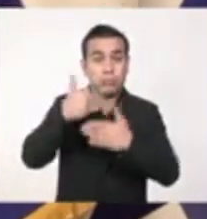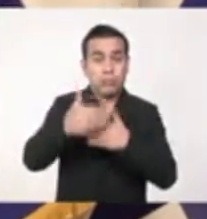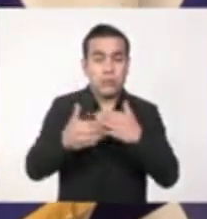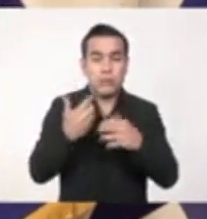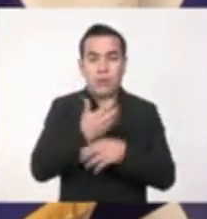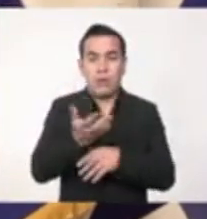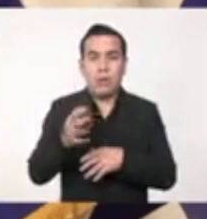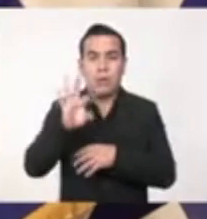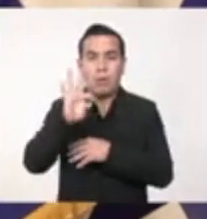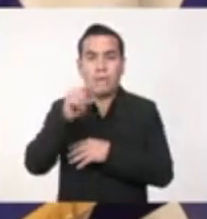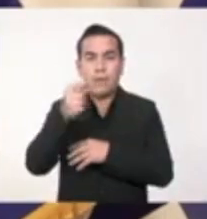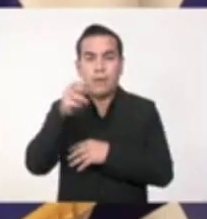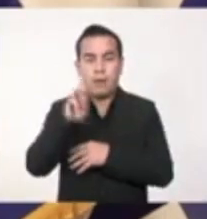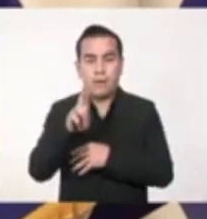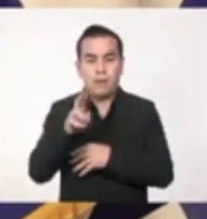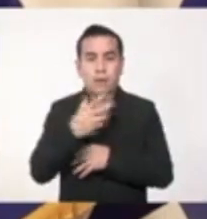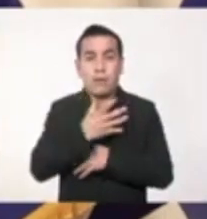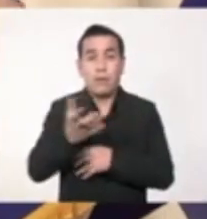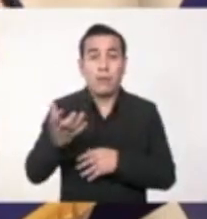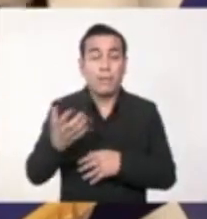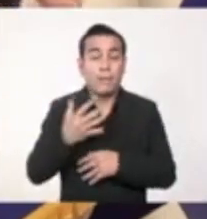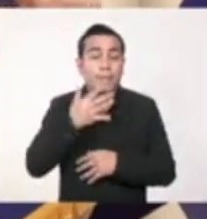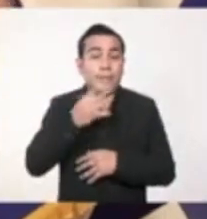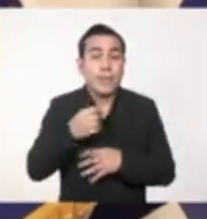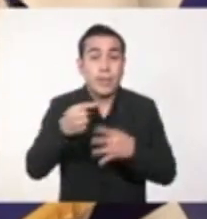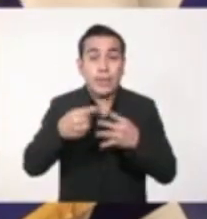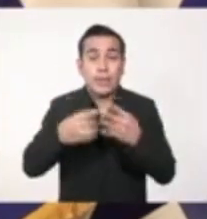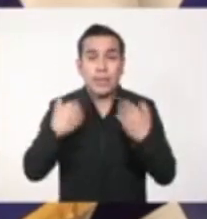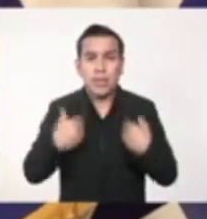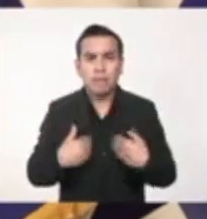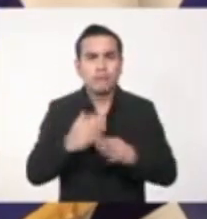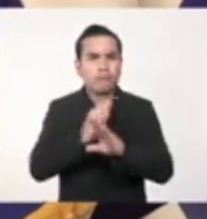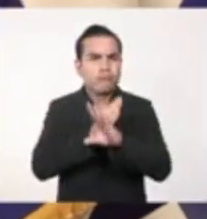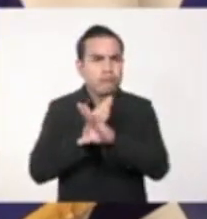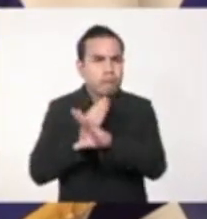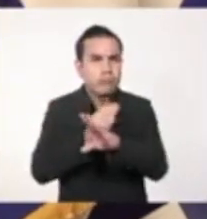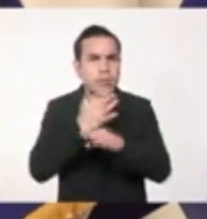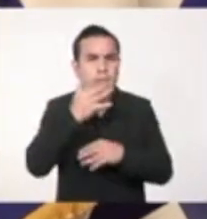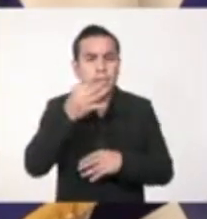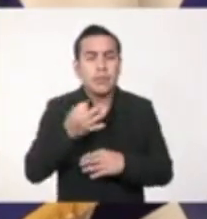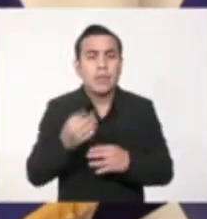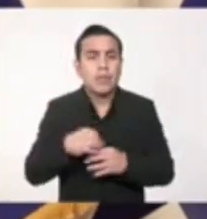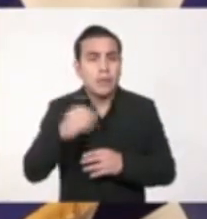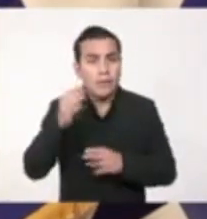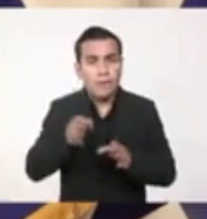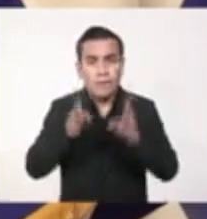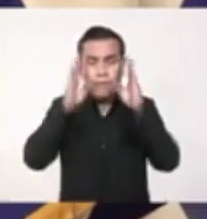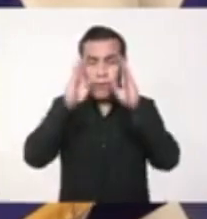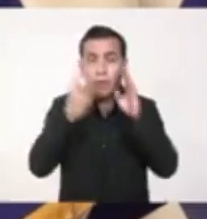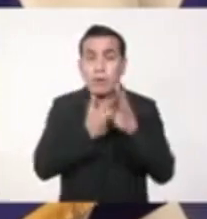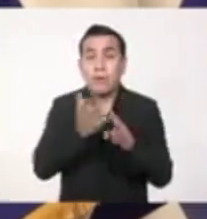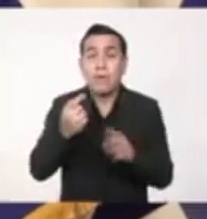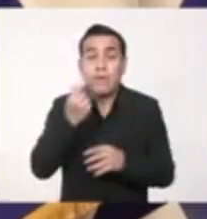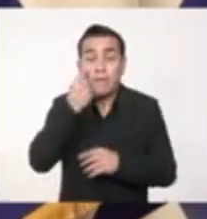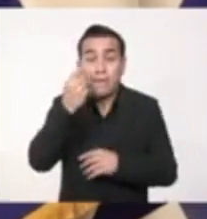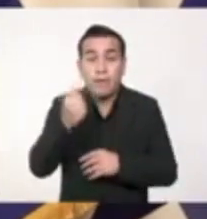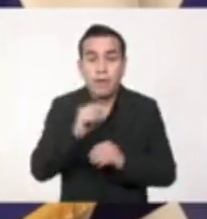defenders, yyy with the right to defense, and you have to listen to the part, and then there has to be a glitch. Y